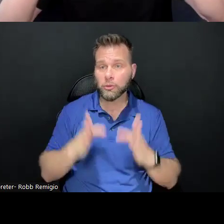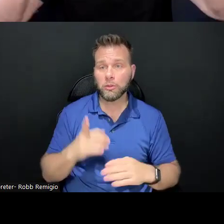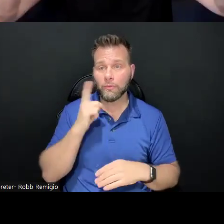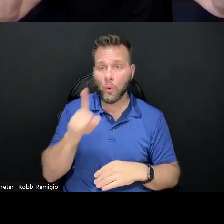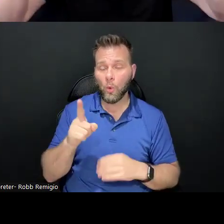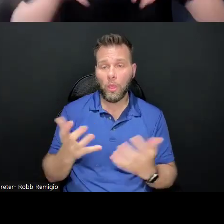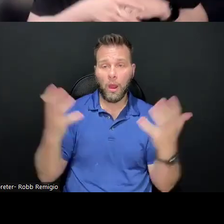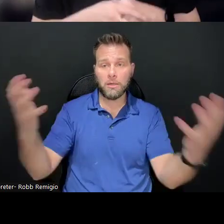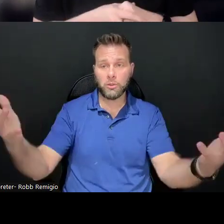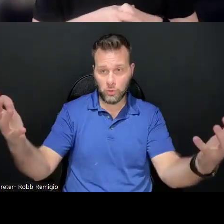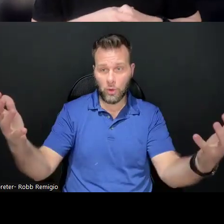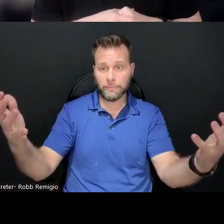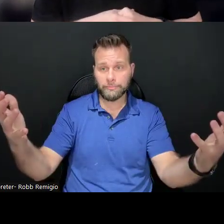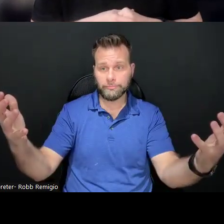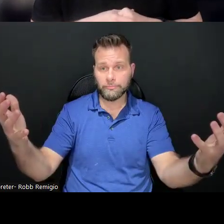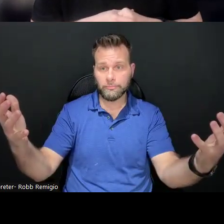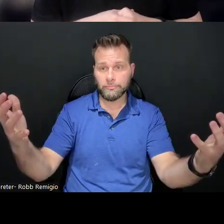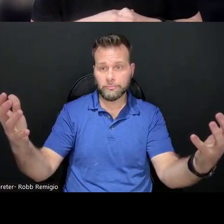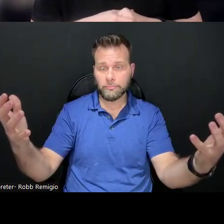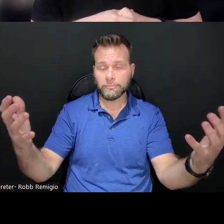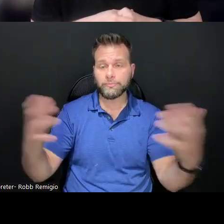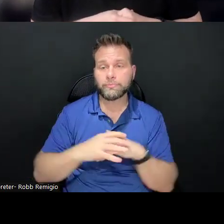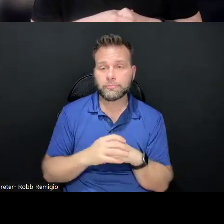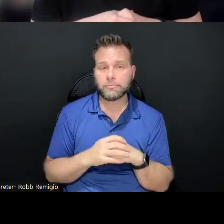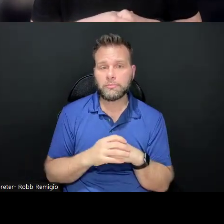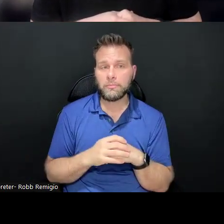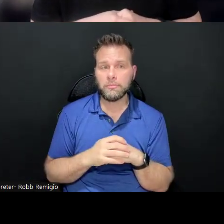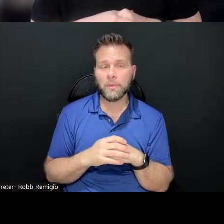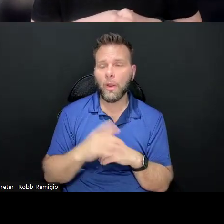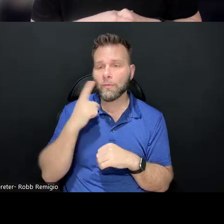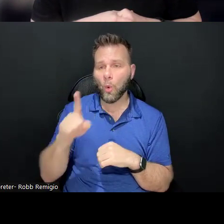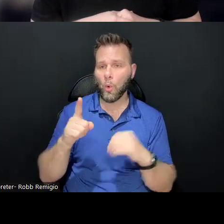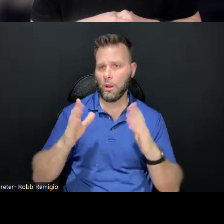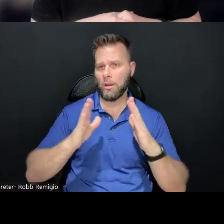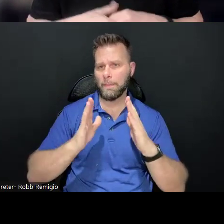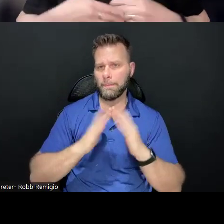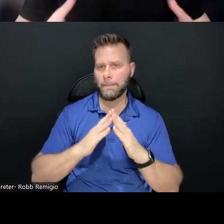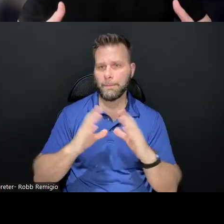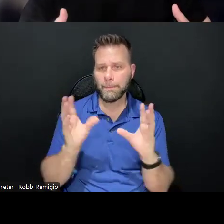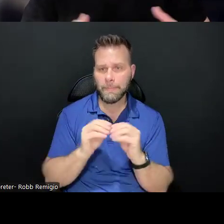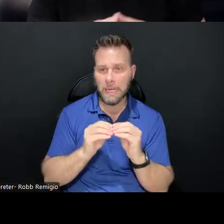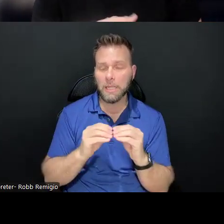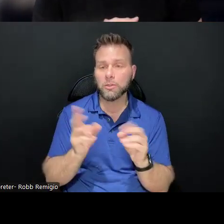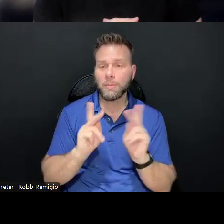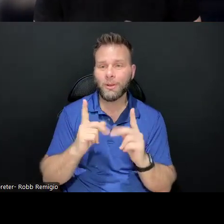auditorium for a town meeting and project the output on to a large screen or monitor so anybody in the room, they don't